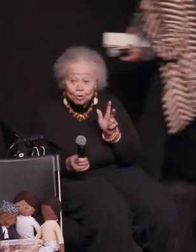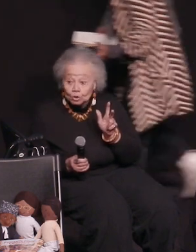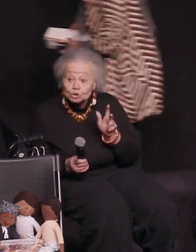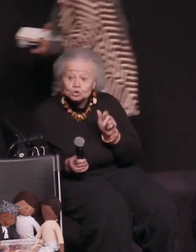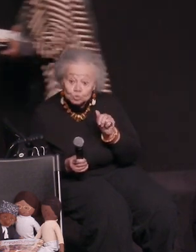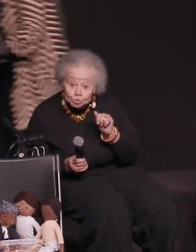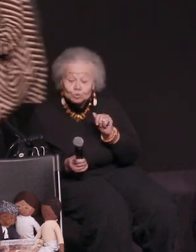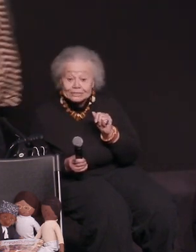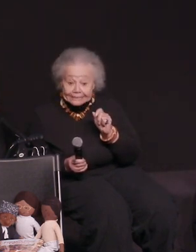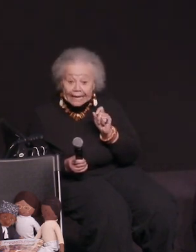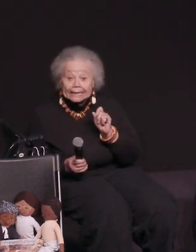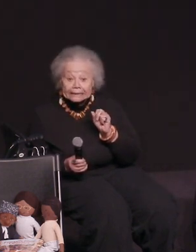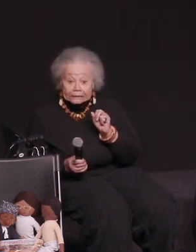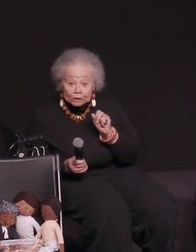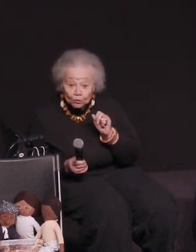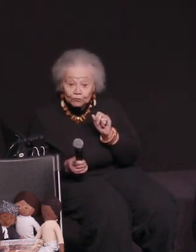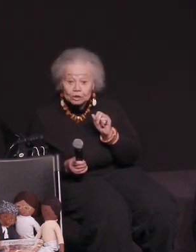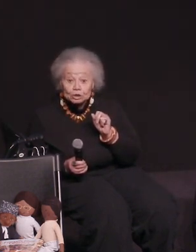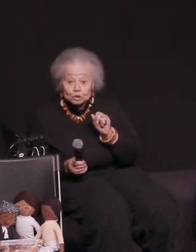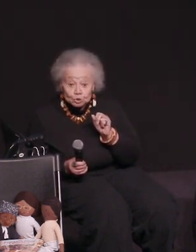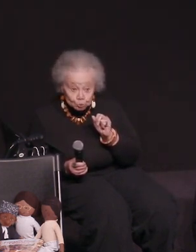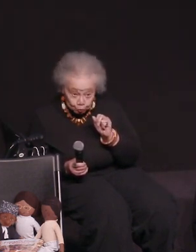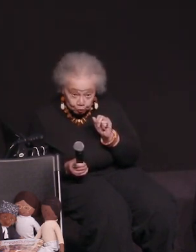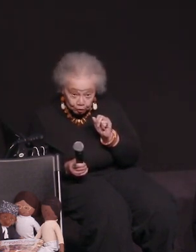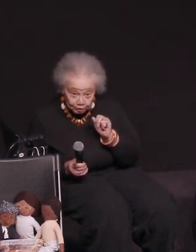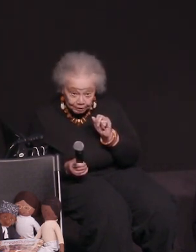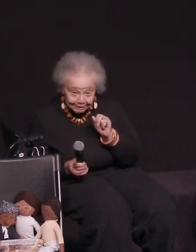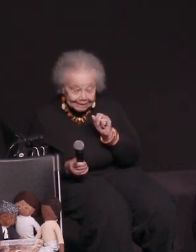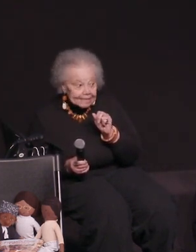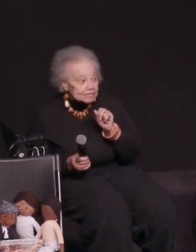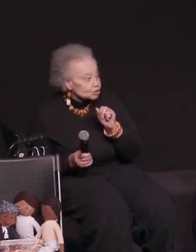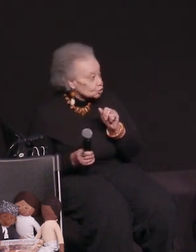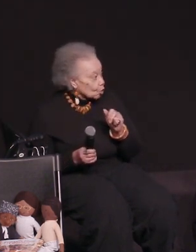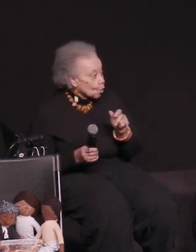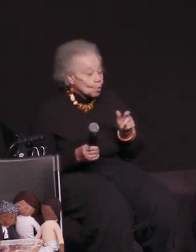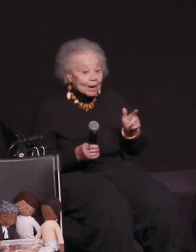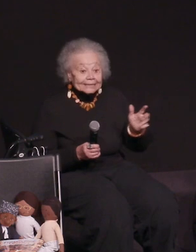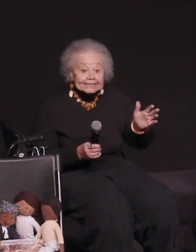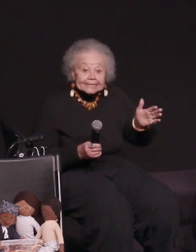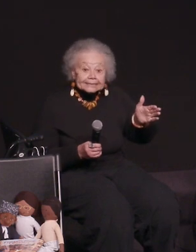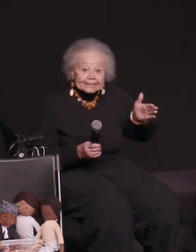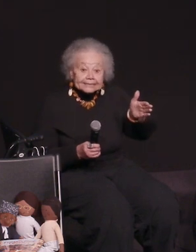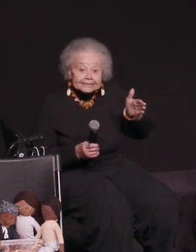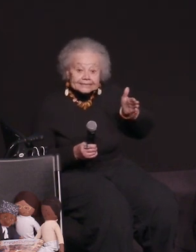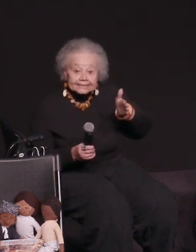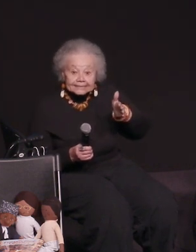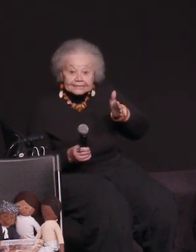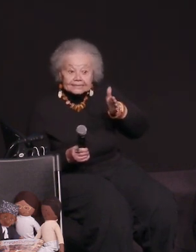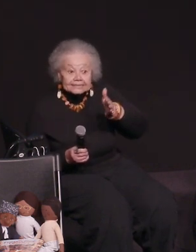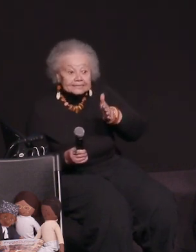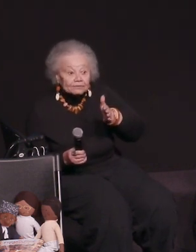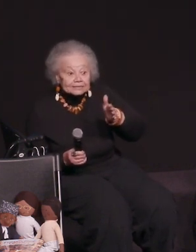on Toussaint Louverture, so-- and then in the '60s and '70s